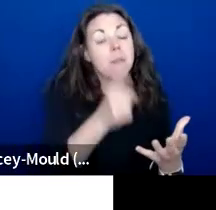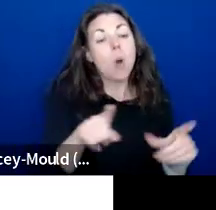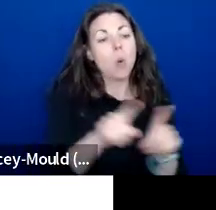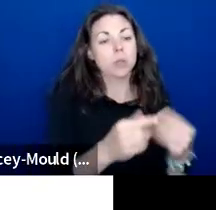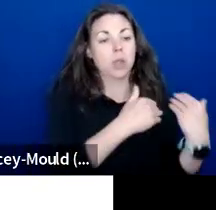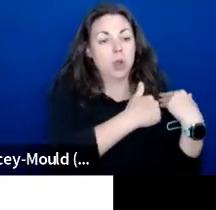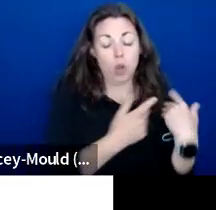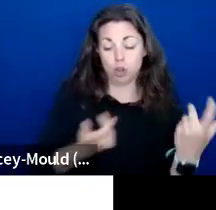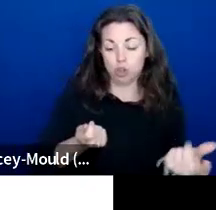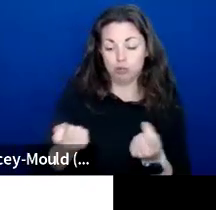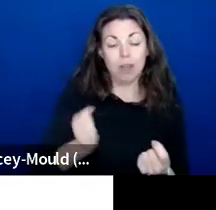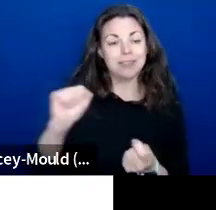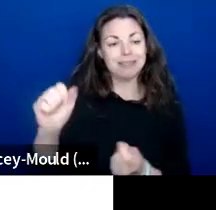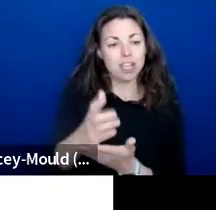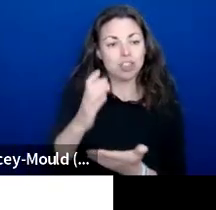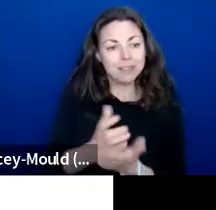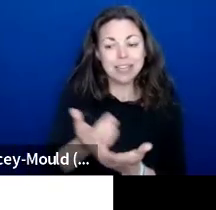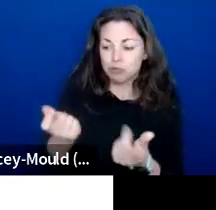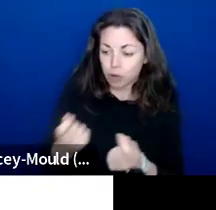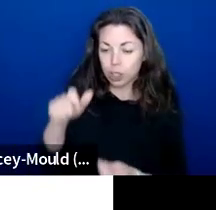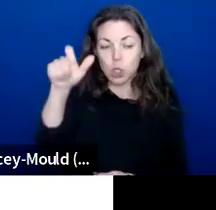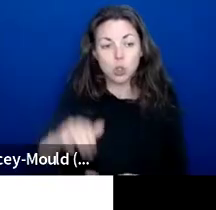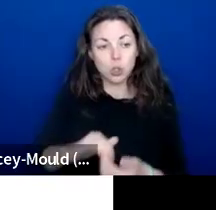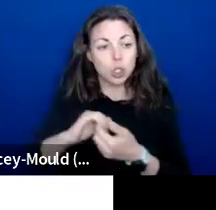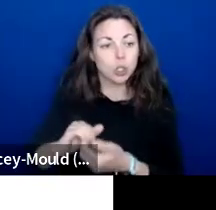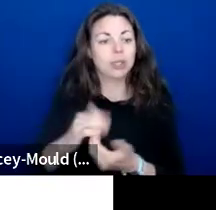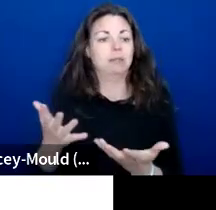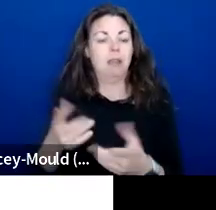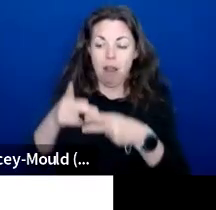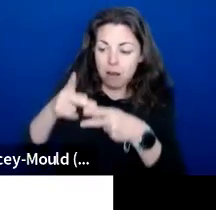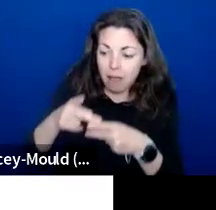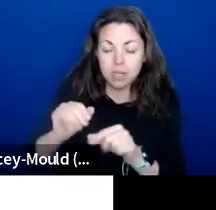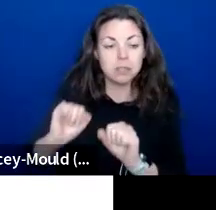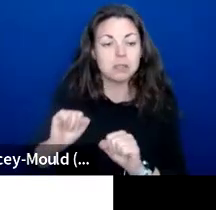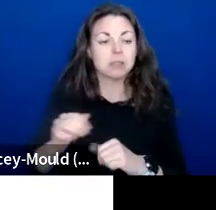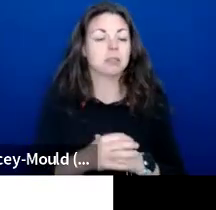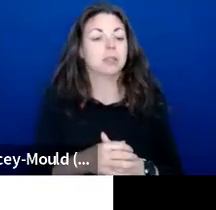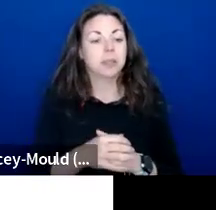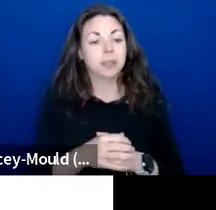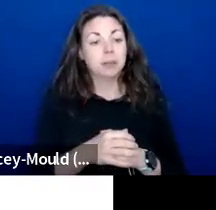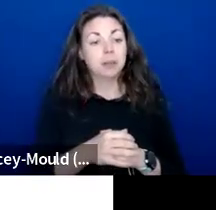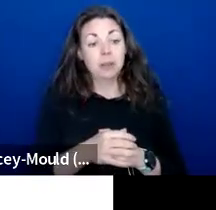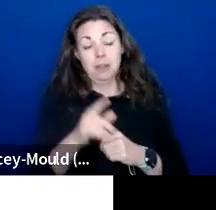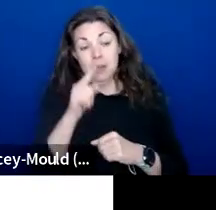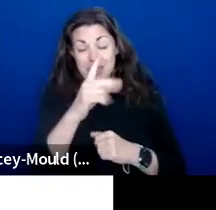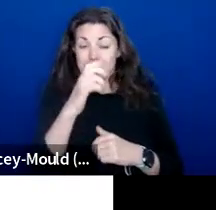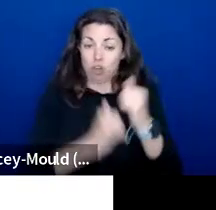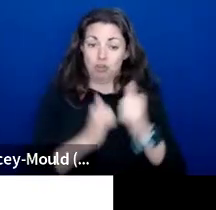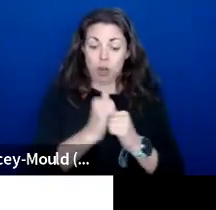governance of their charity. And another important thing to note with the representation structure here is that